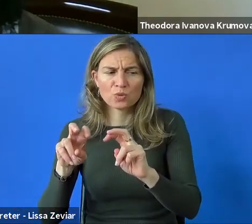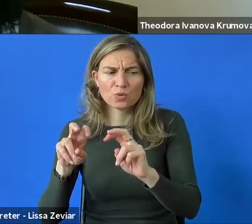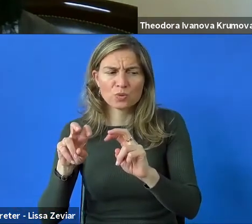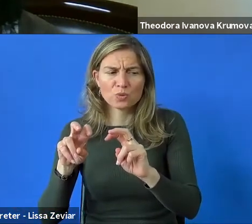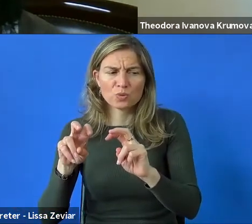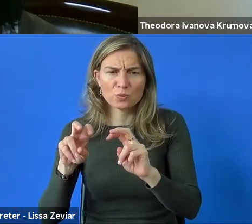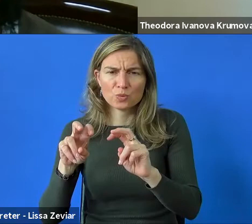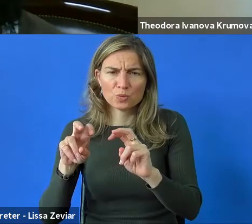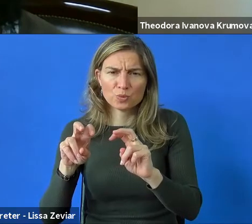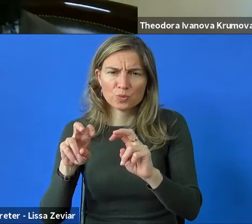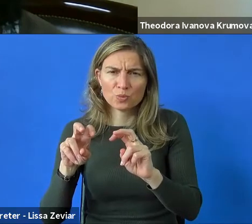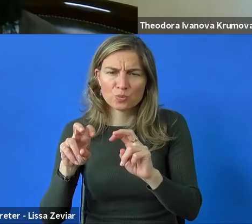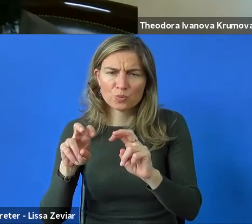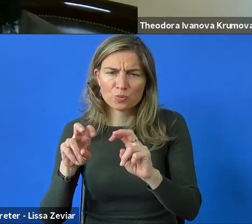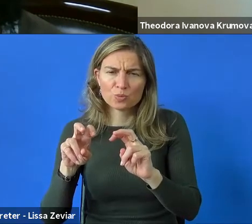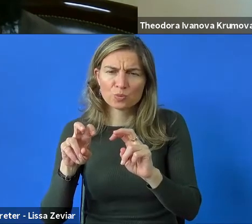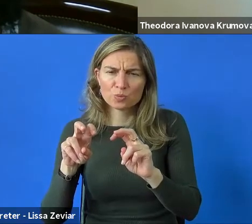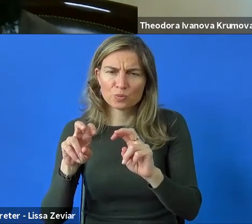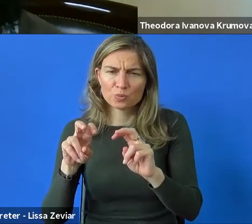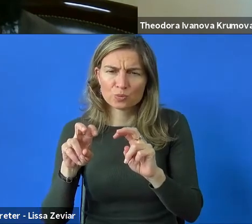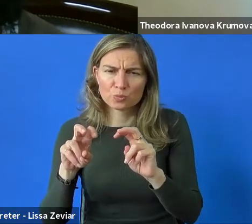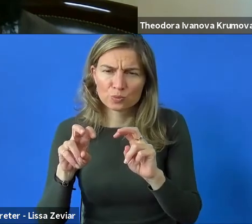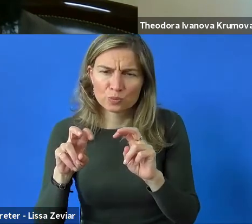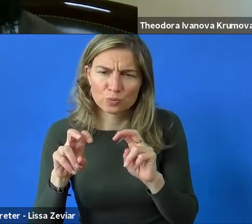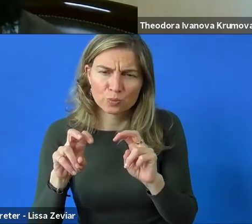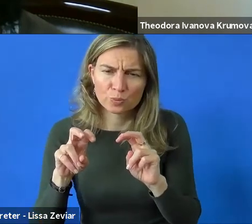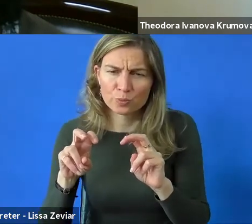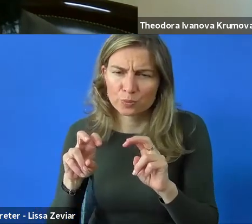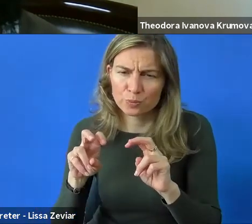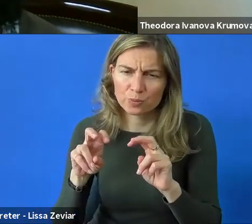operating in a private medical facility.